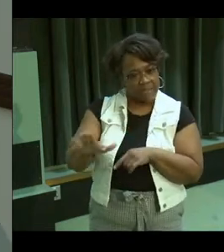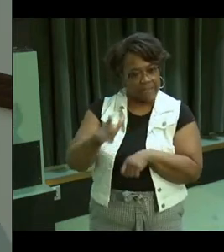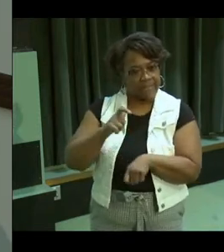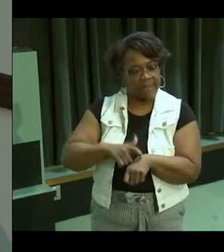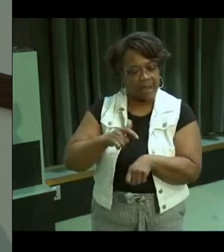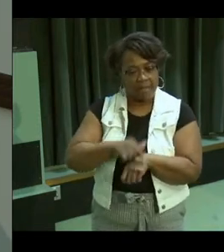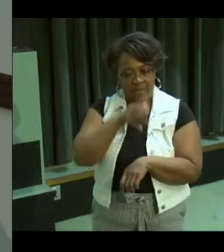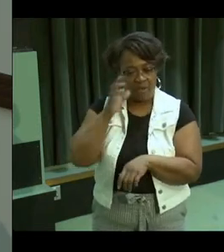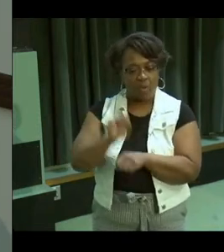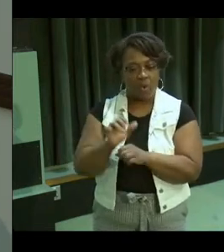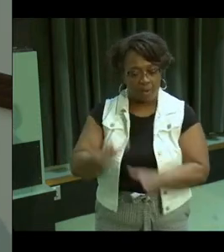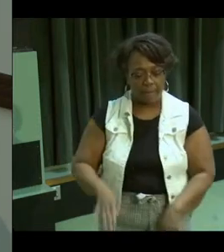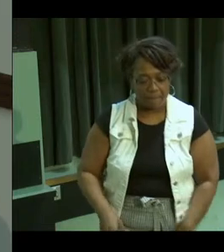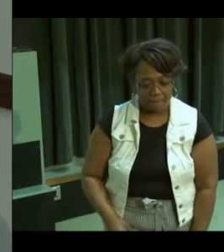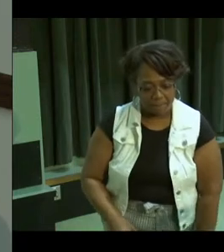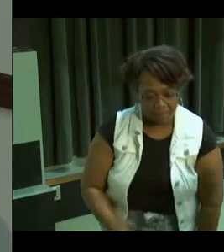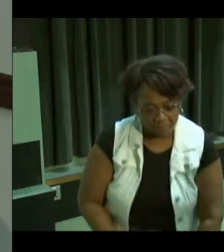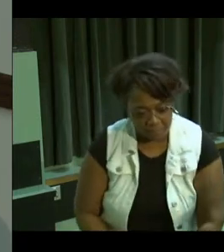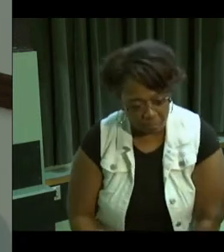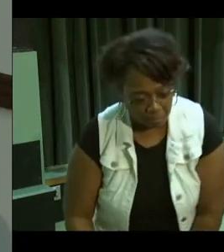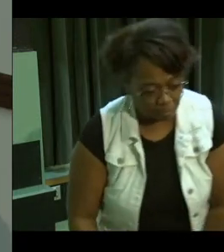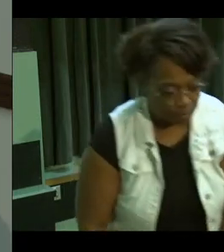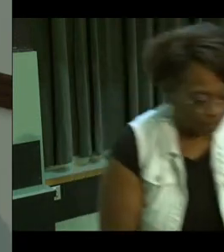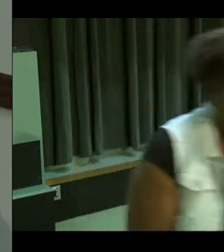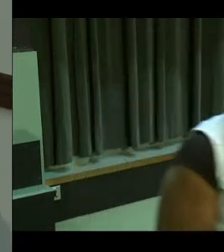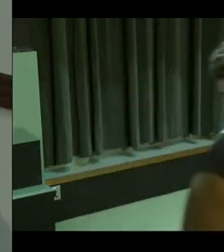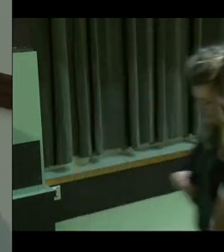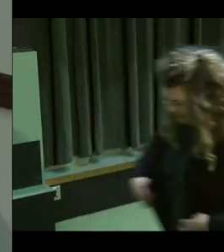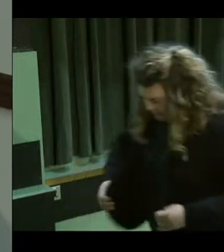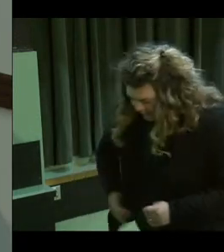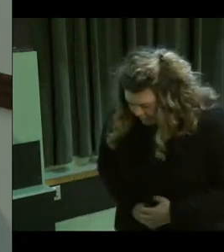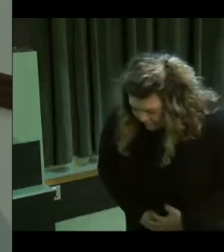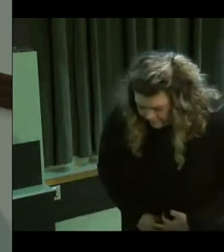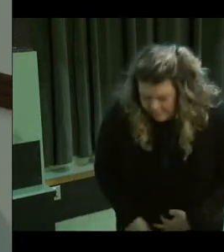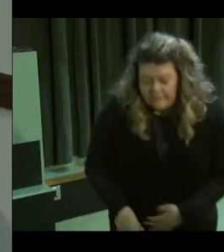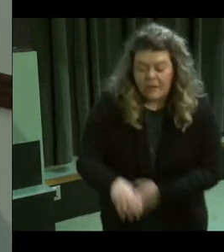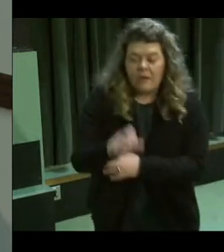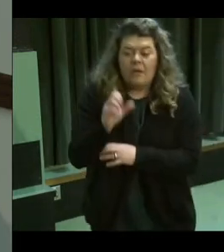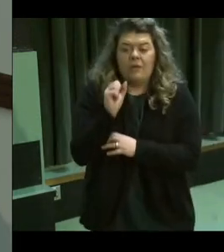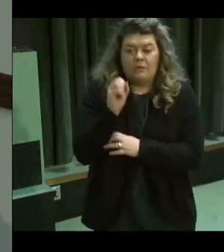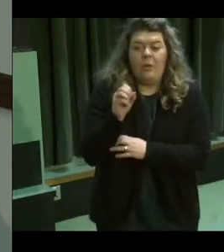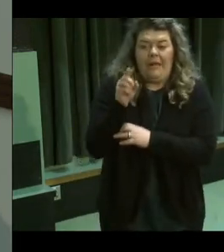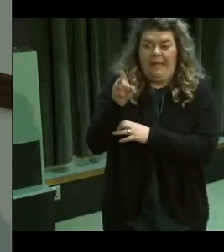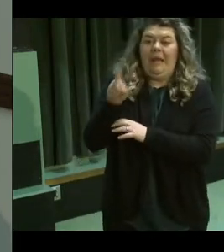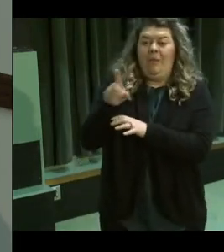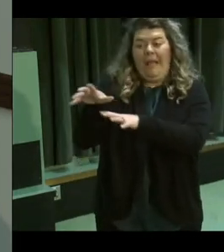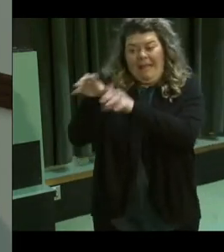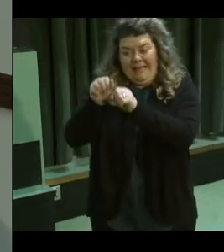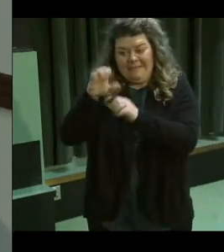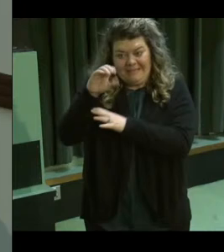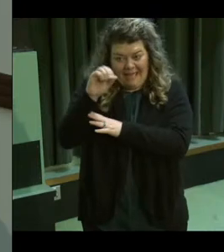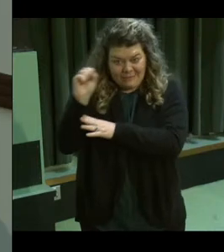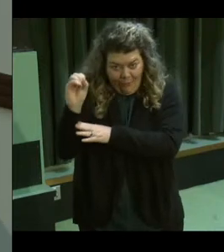as a farm worker, so he would